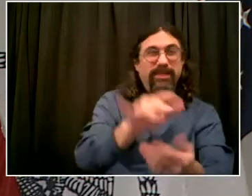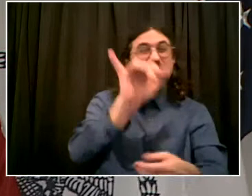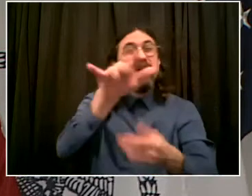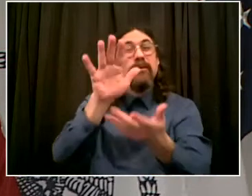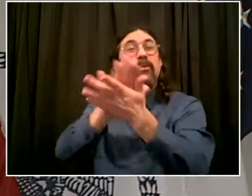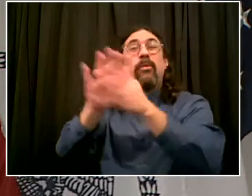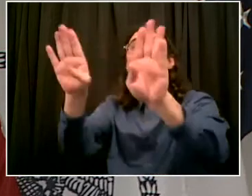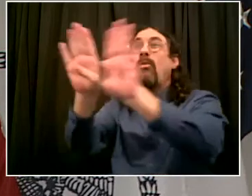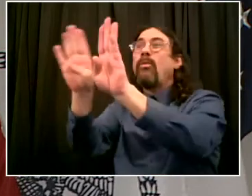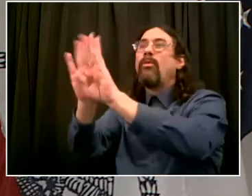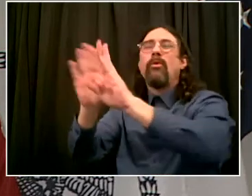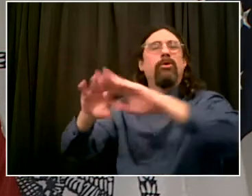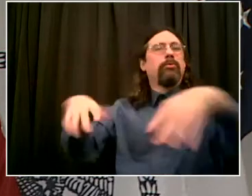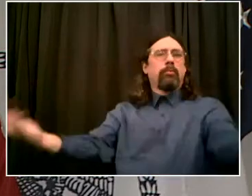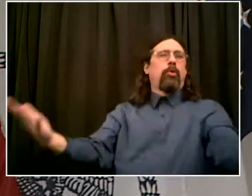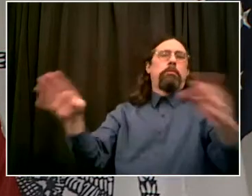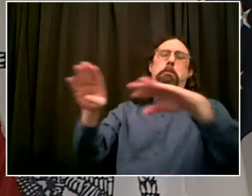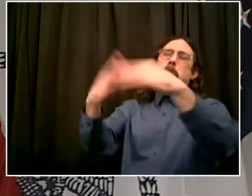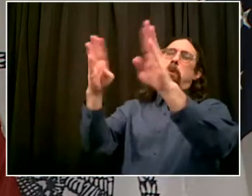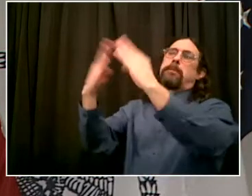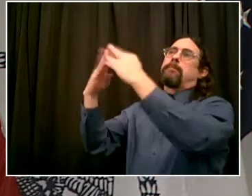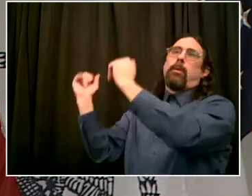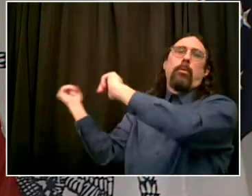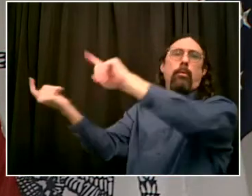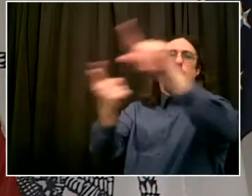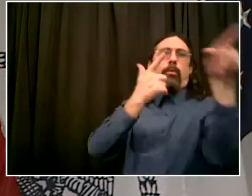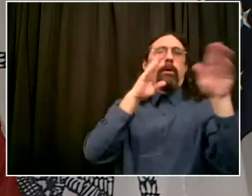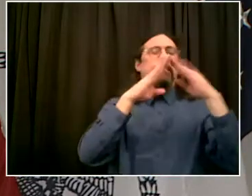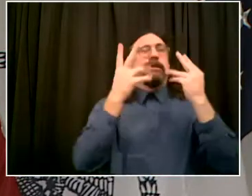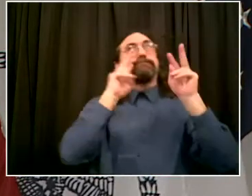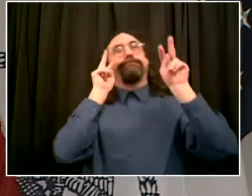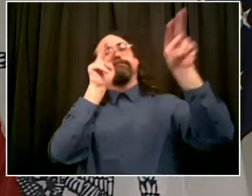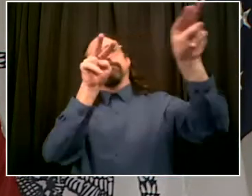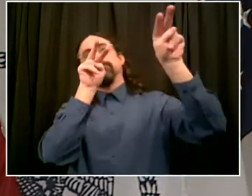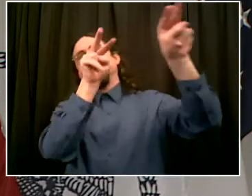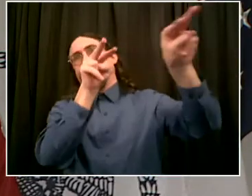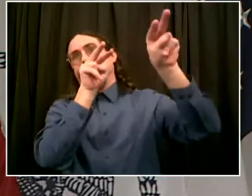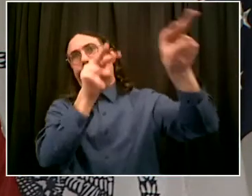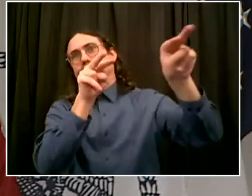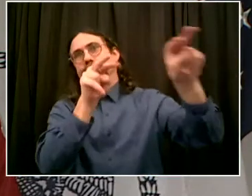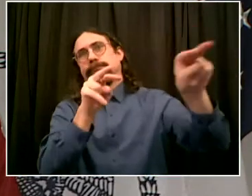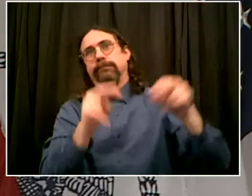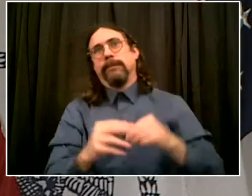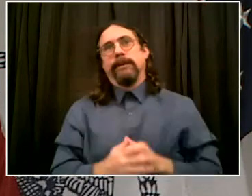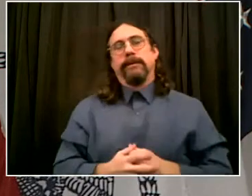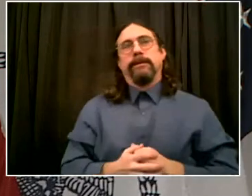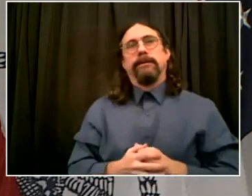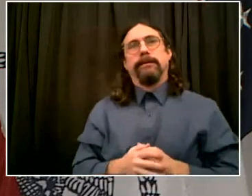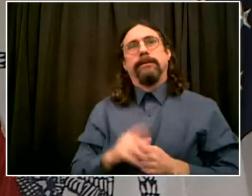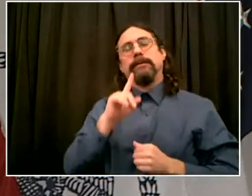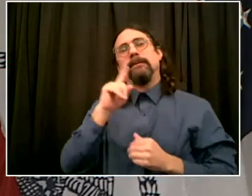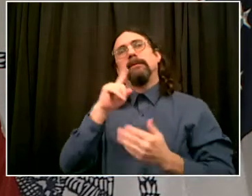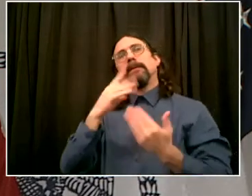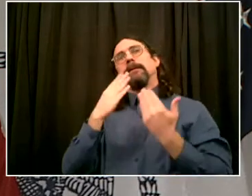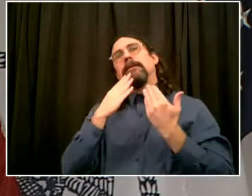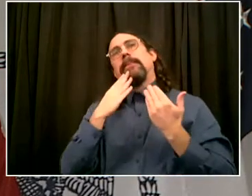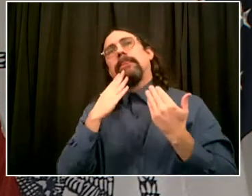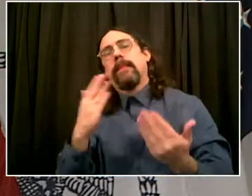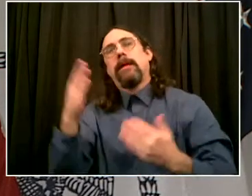VACCINATED.D. AS DR. CHOKSHI SSD,AI THANK GOD